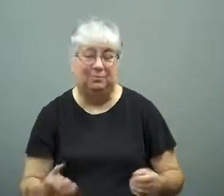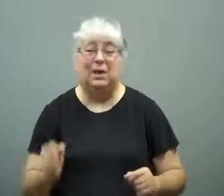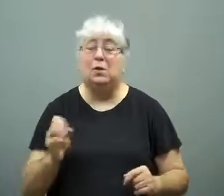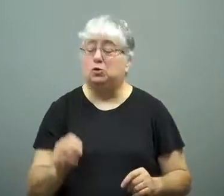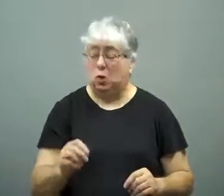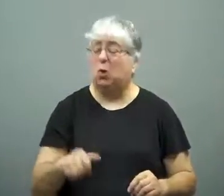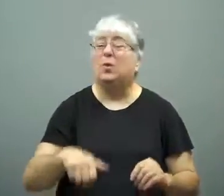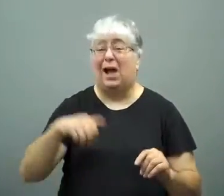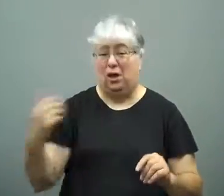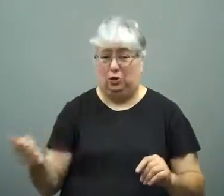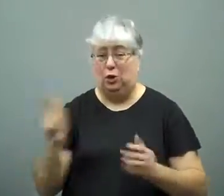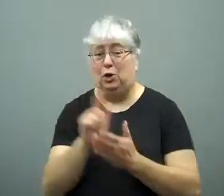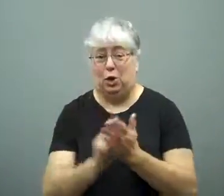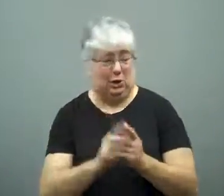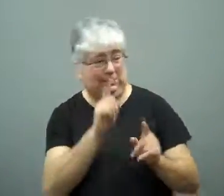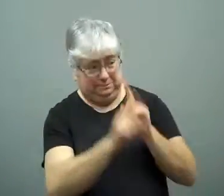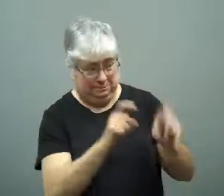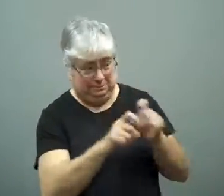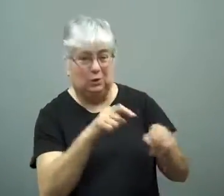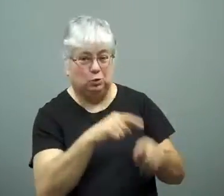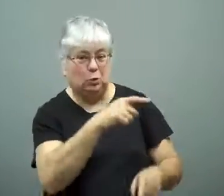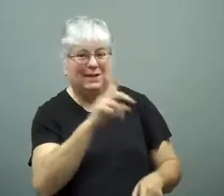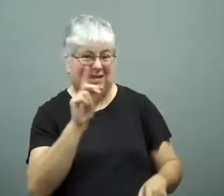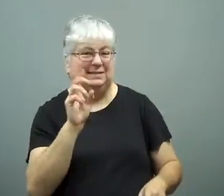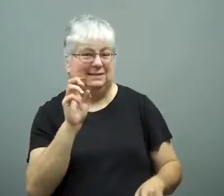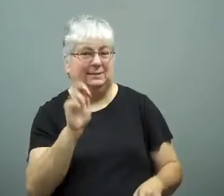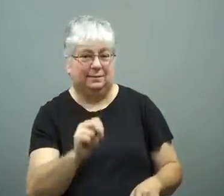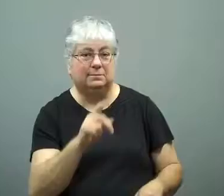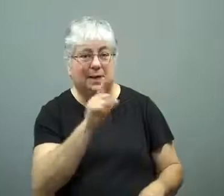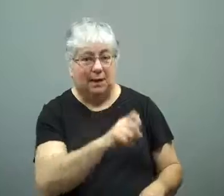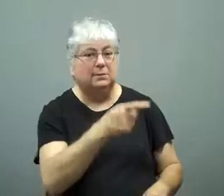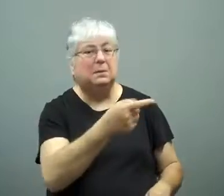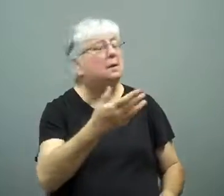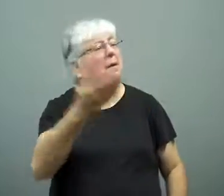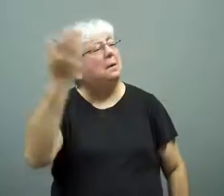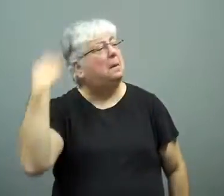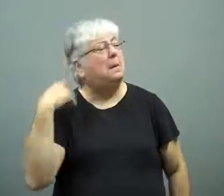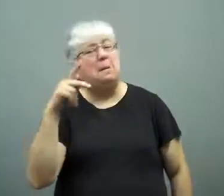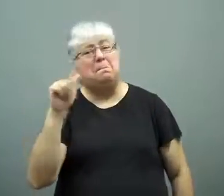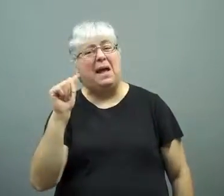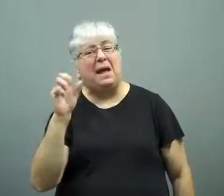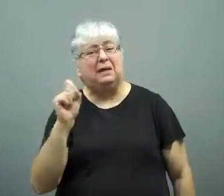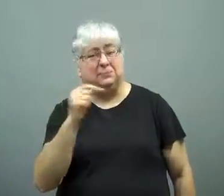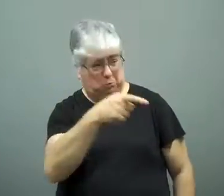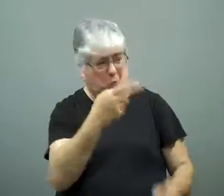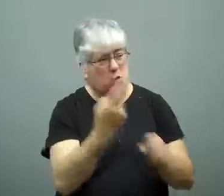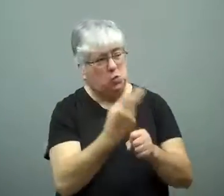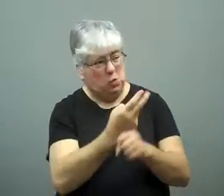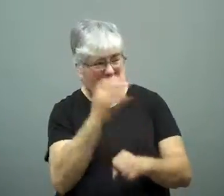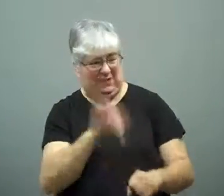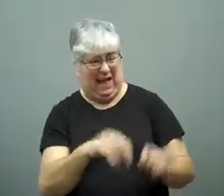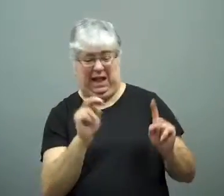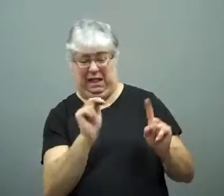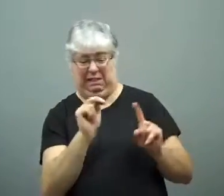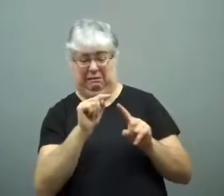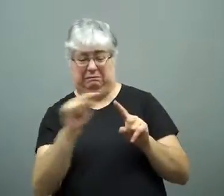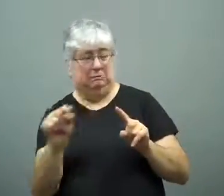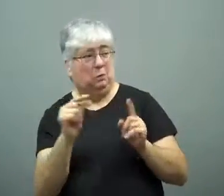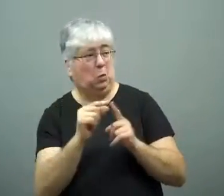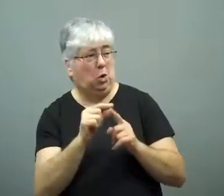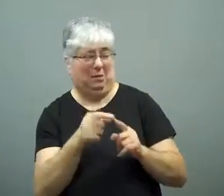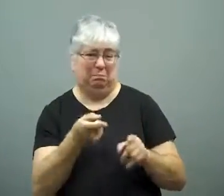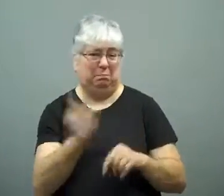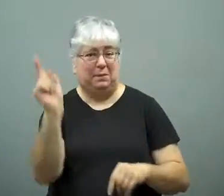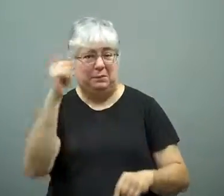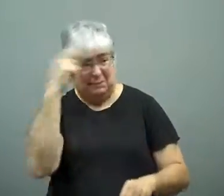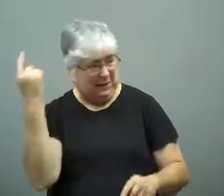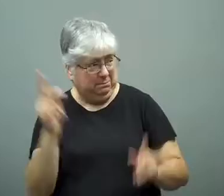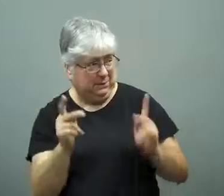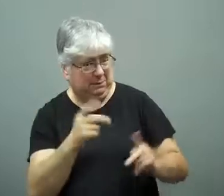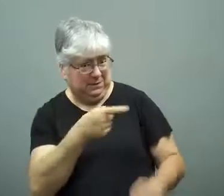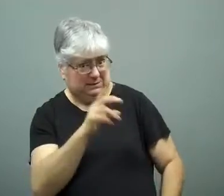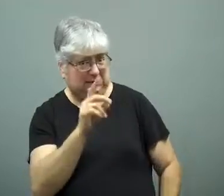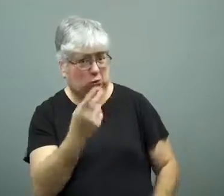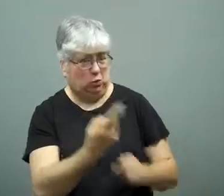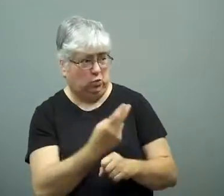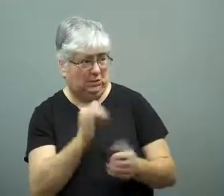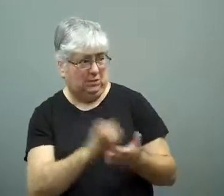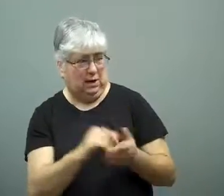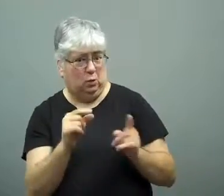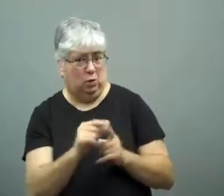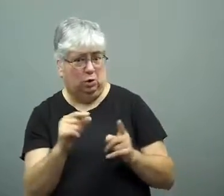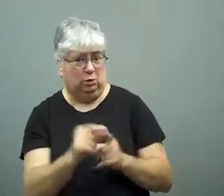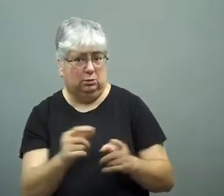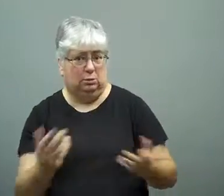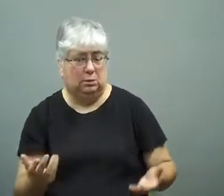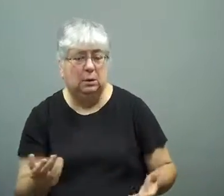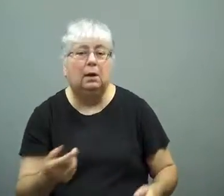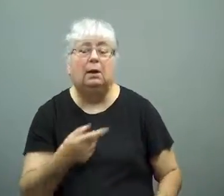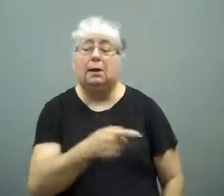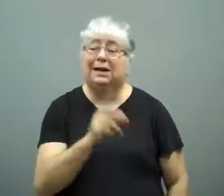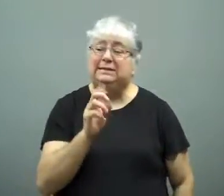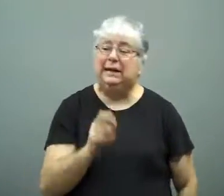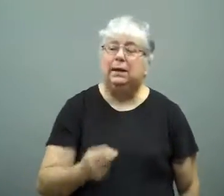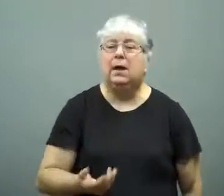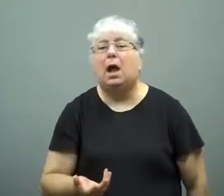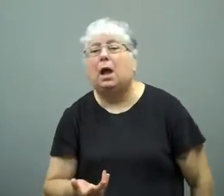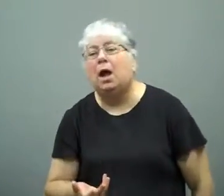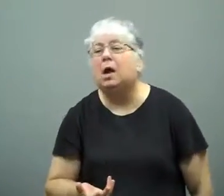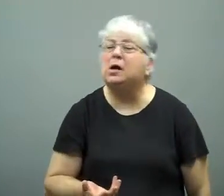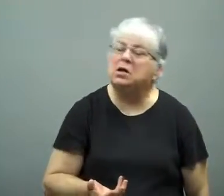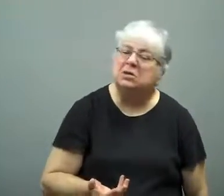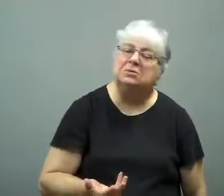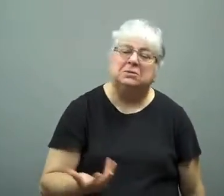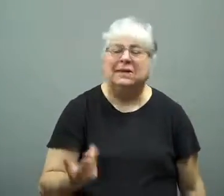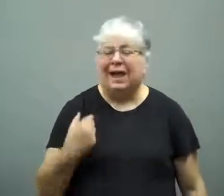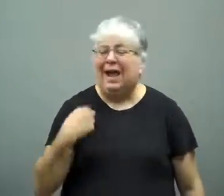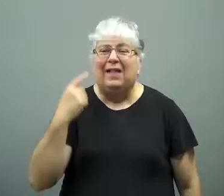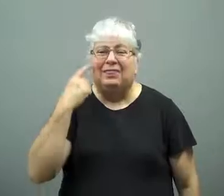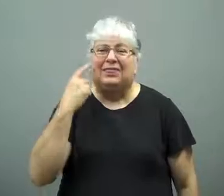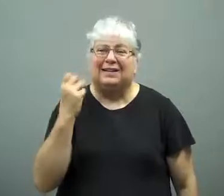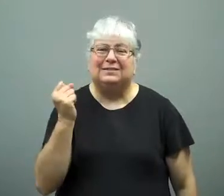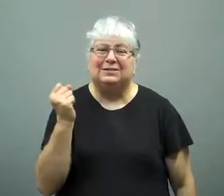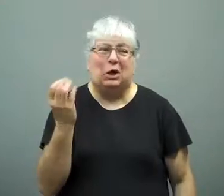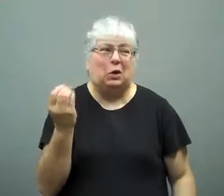The defense attorney asked Deen if she had ever used the N word.